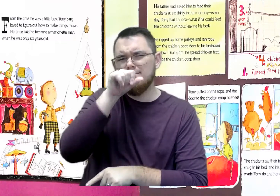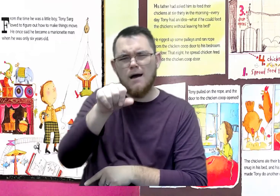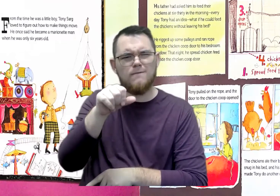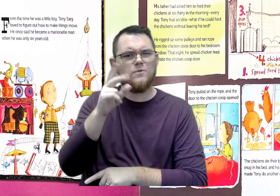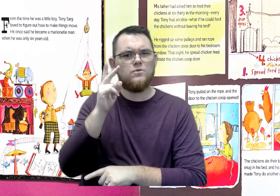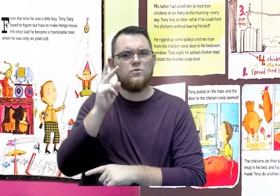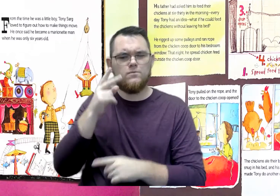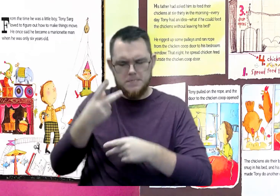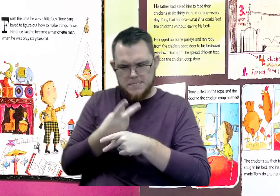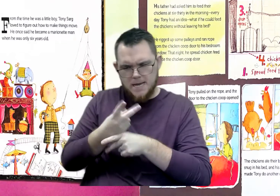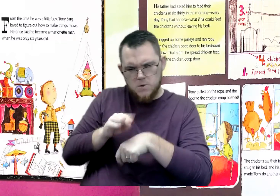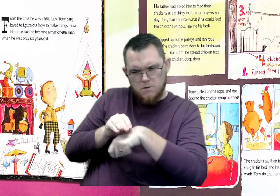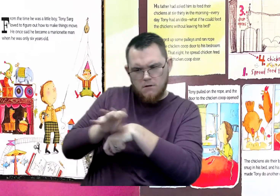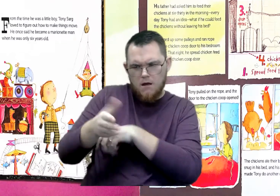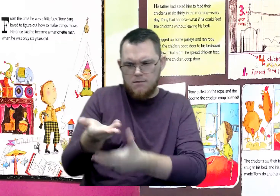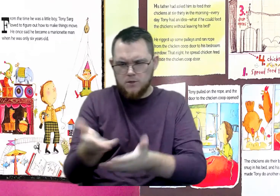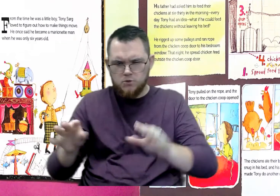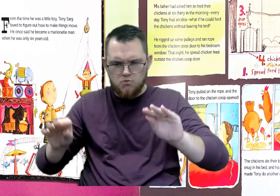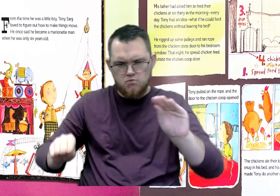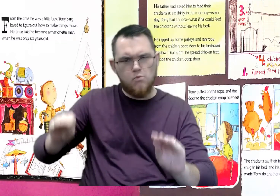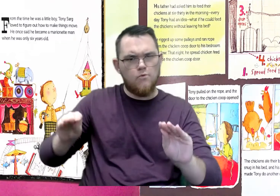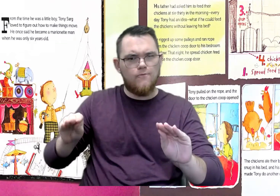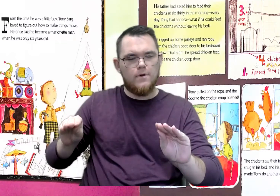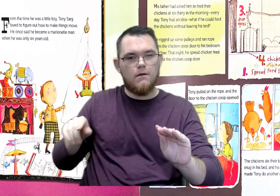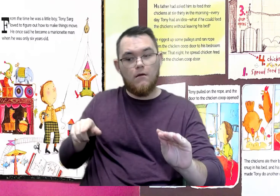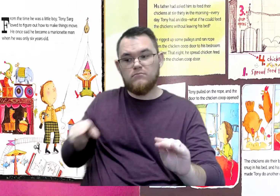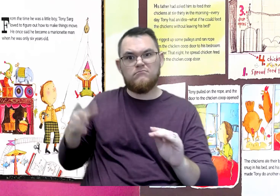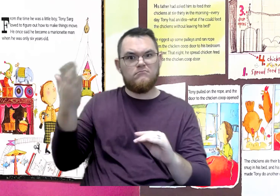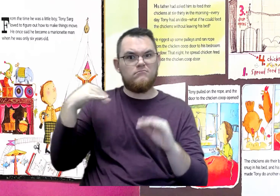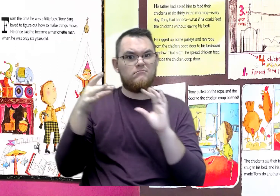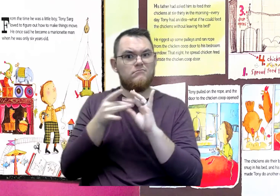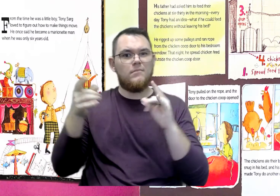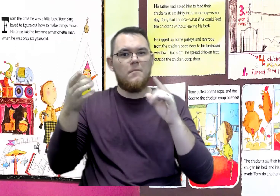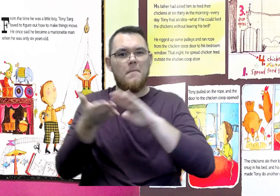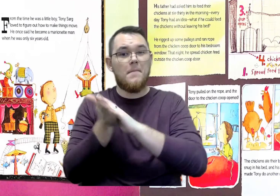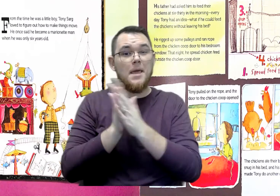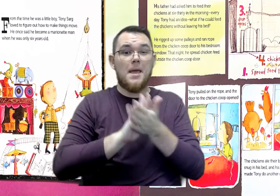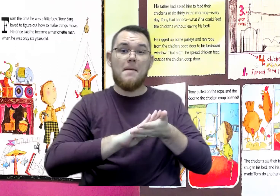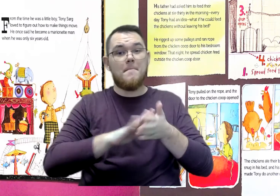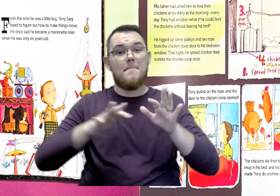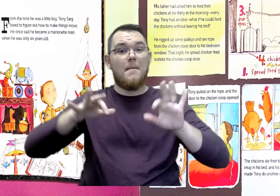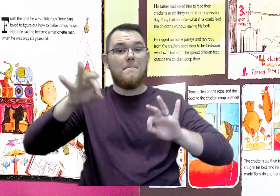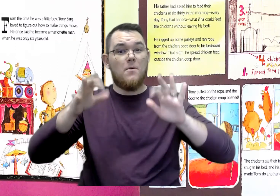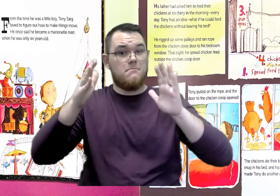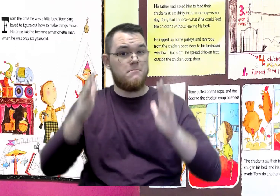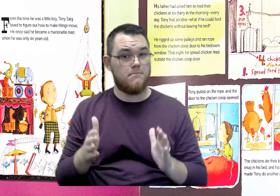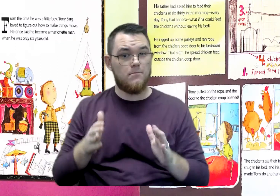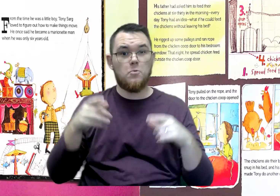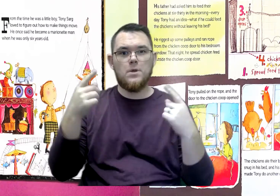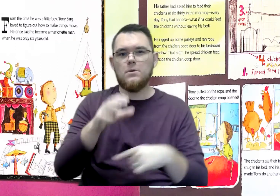He once said he became a marionette man when he was only six years old.